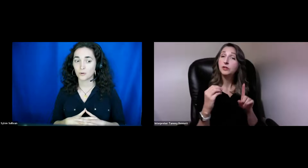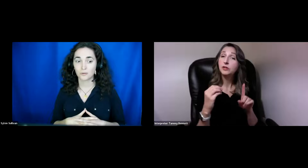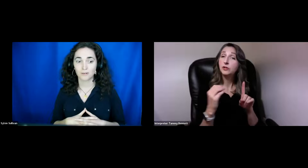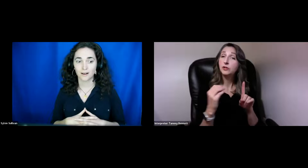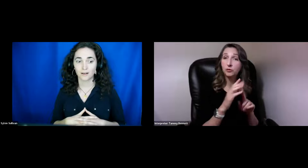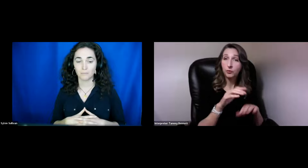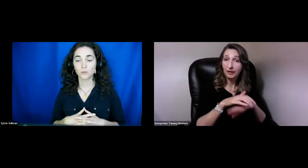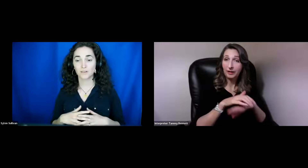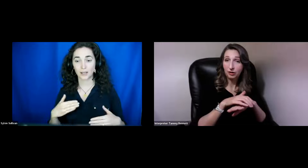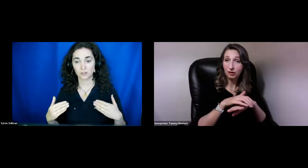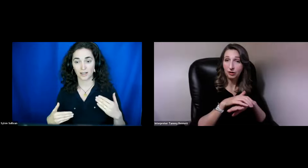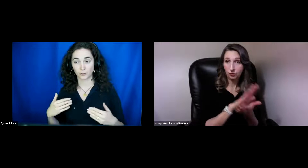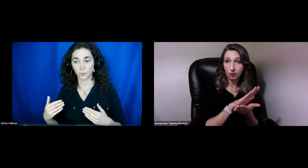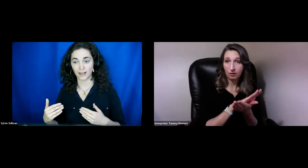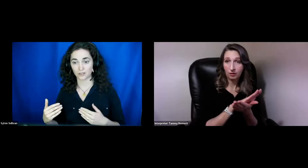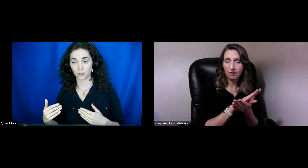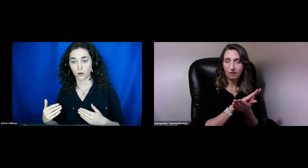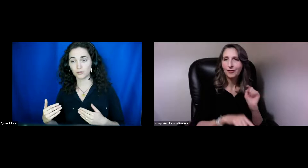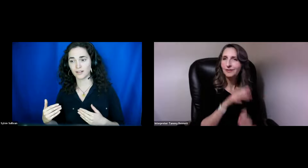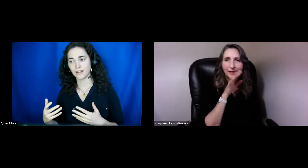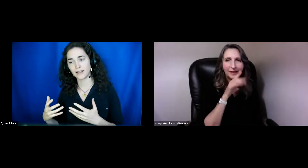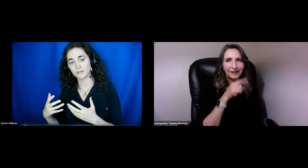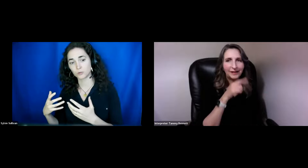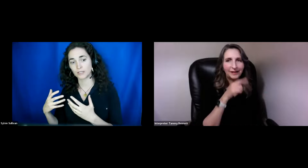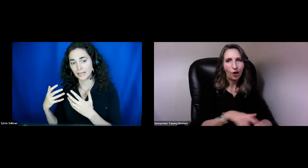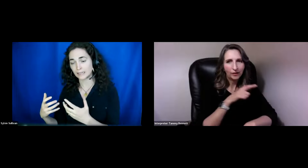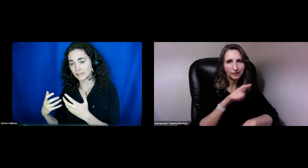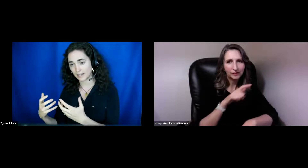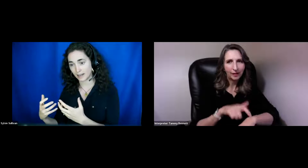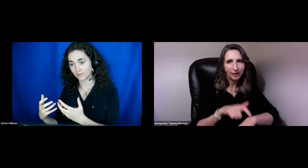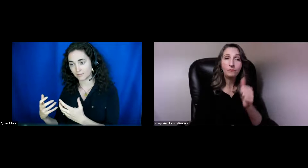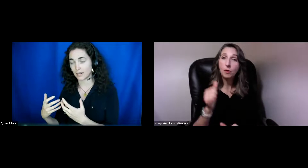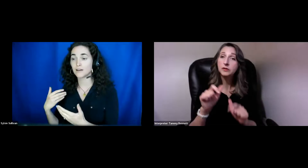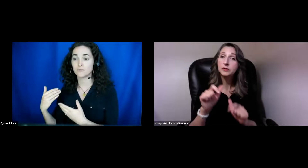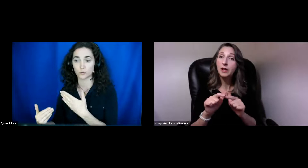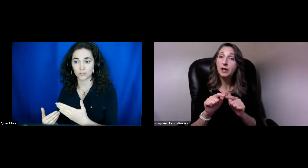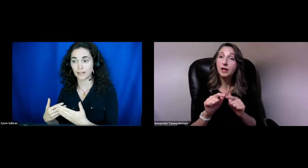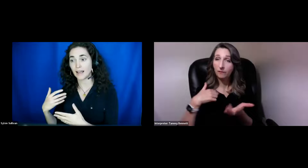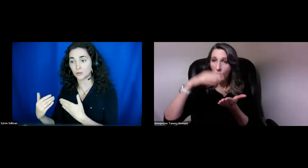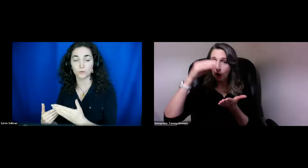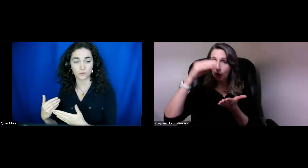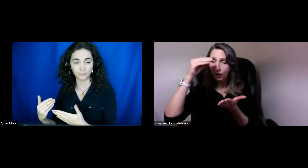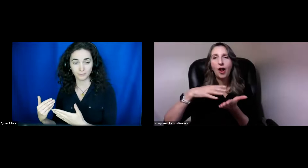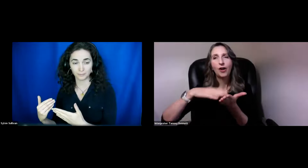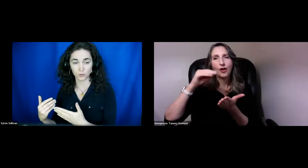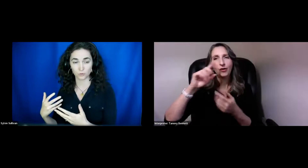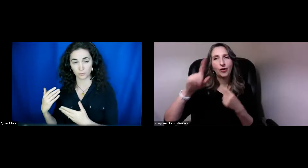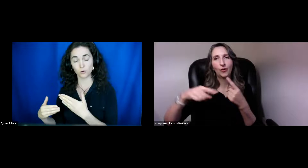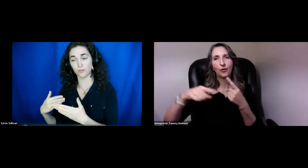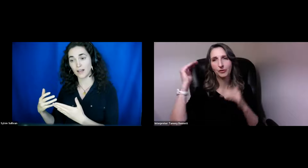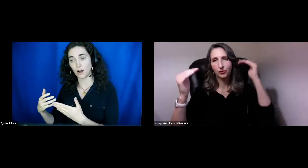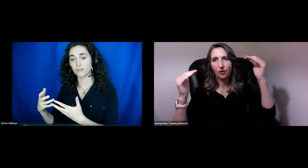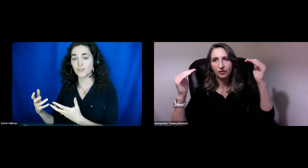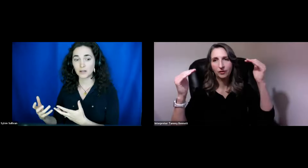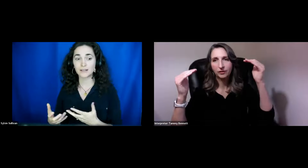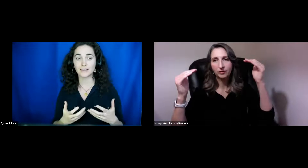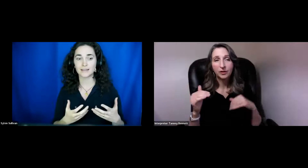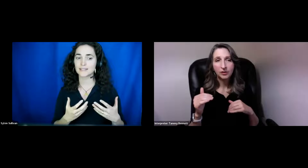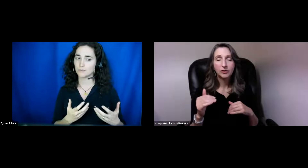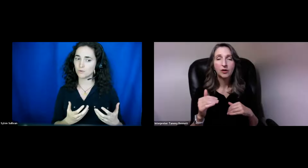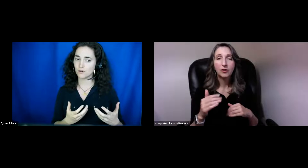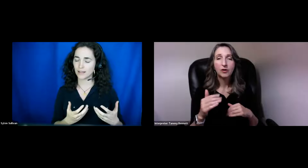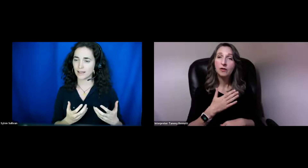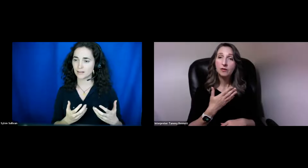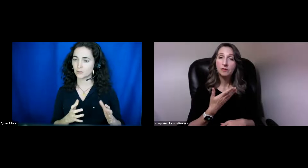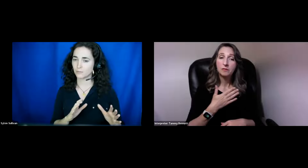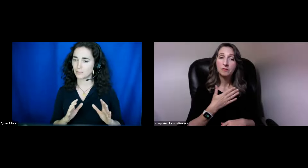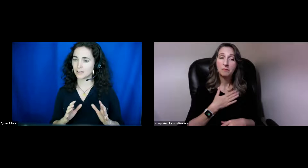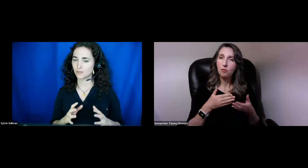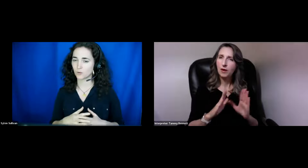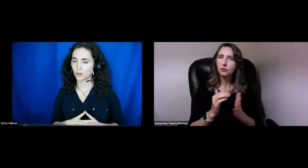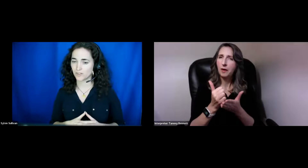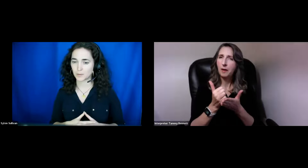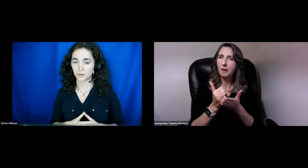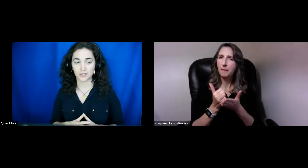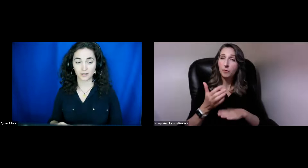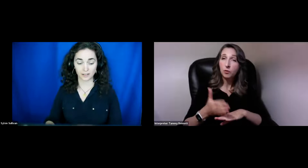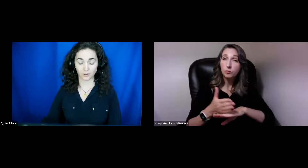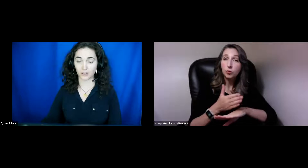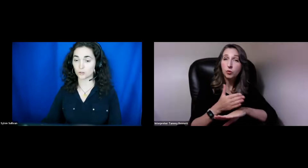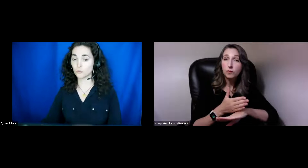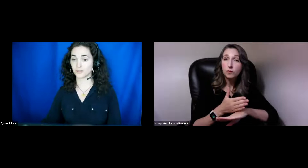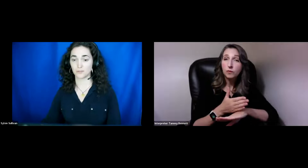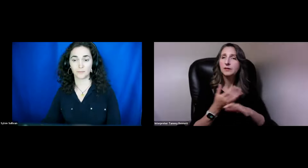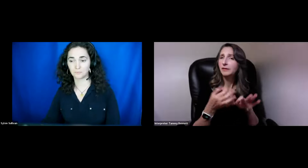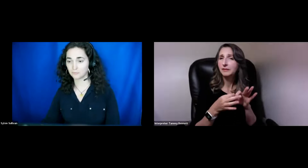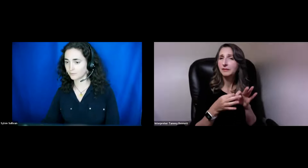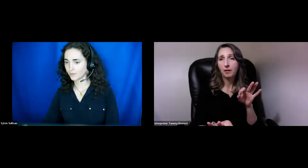So most of the languages I learned were as an adult and so the techniques that I've used, and that I use to improve are very simple, and they might be different from what you've experienced in the school